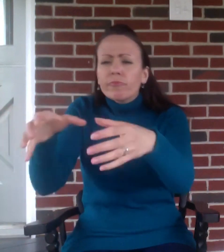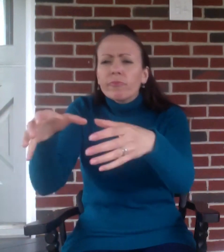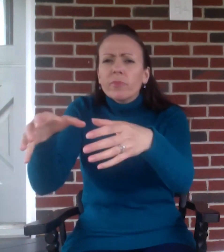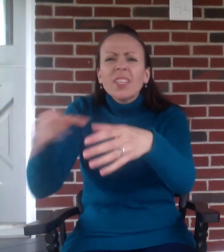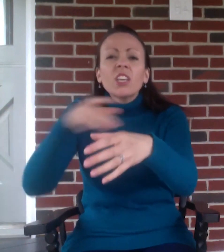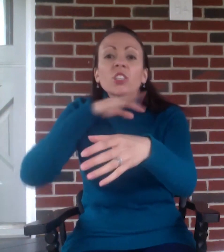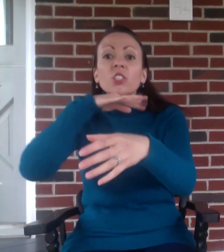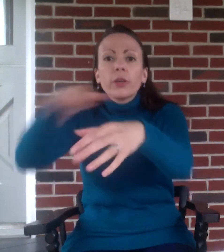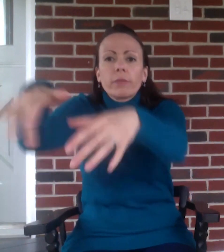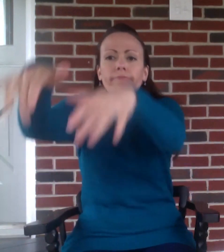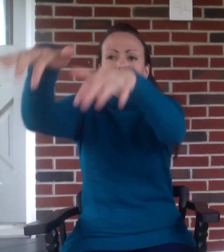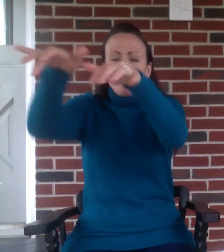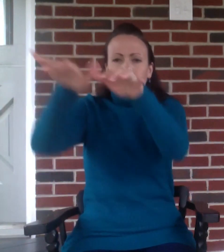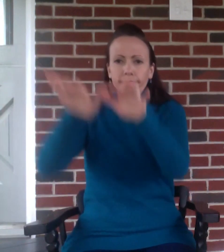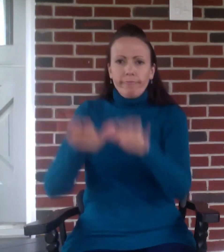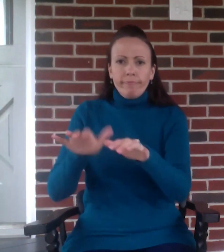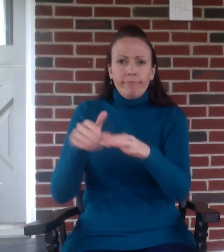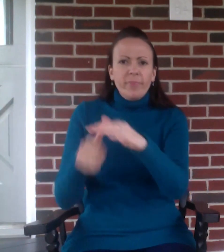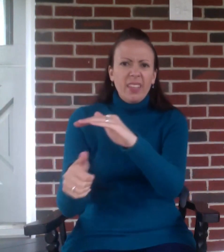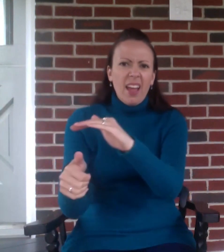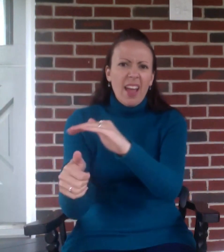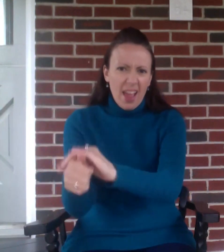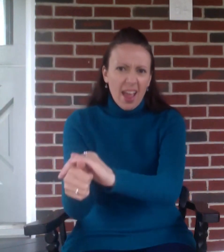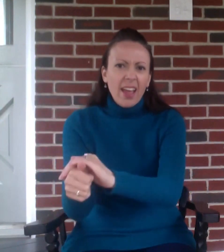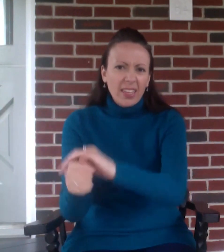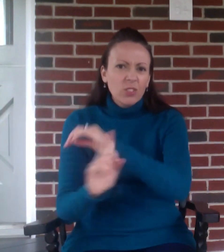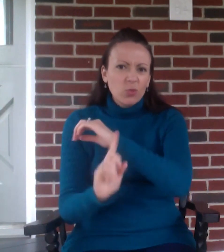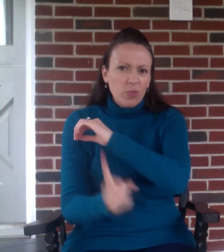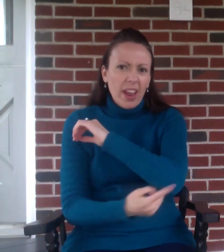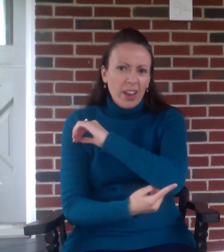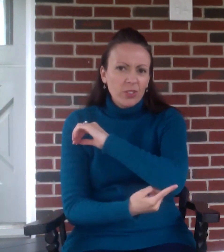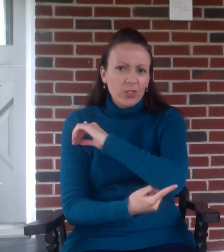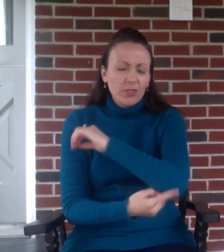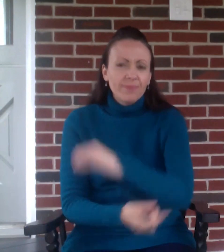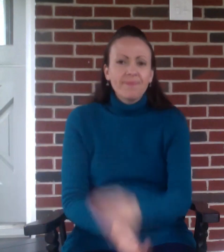And we can see the man here in his little house.